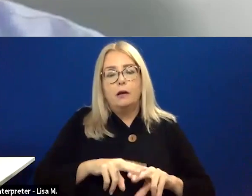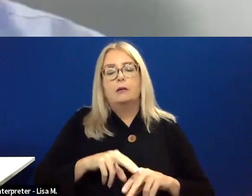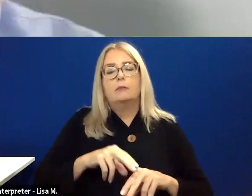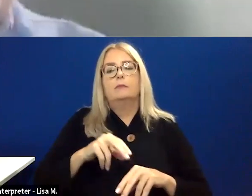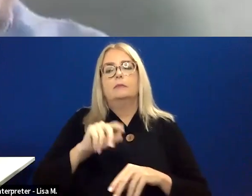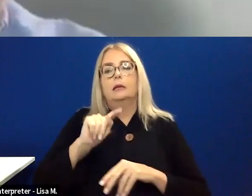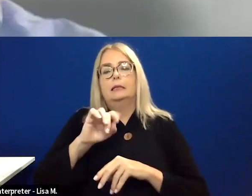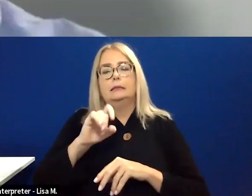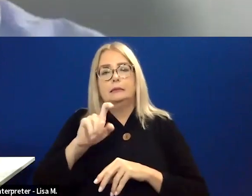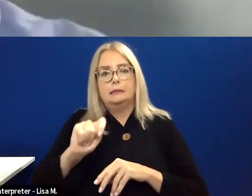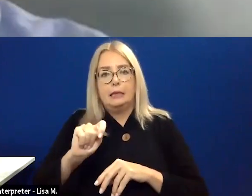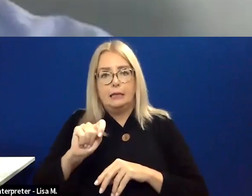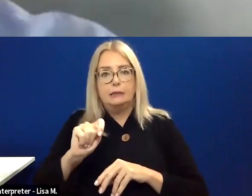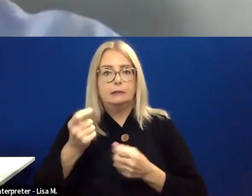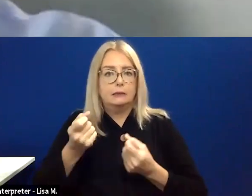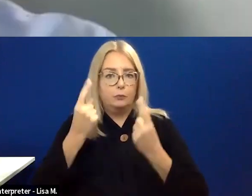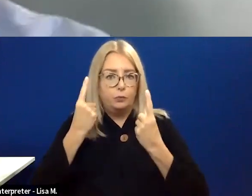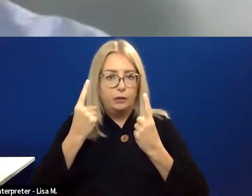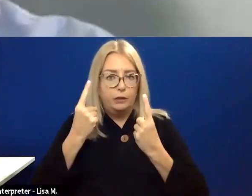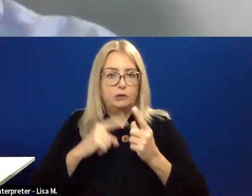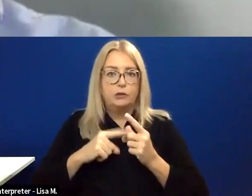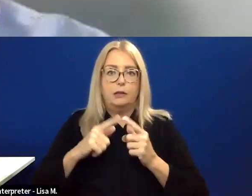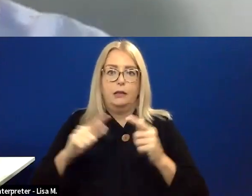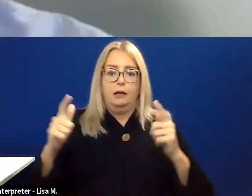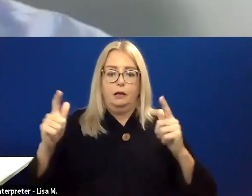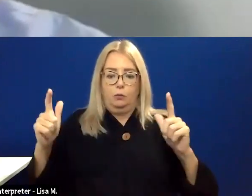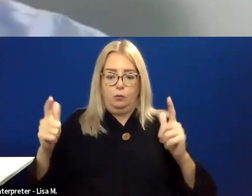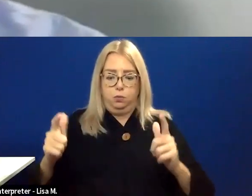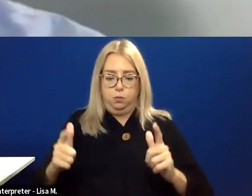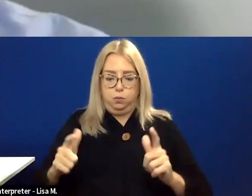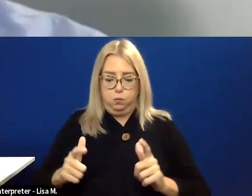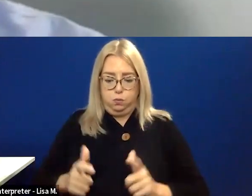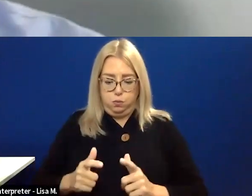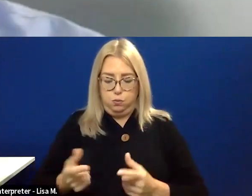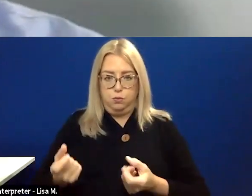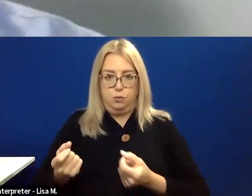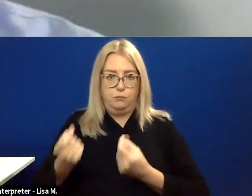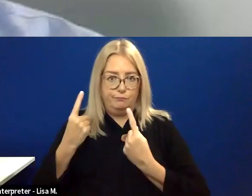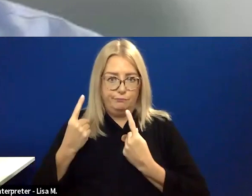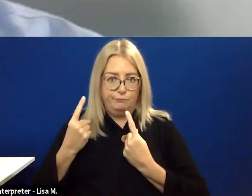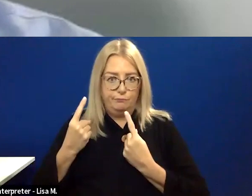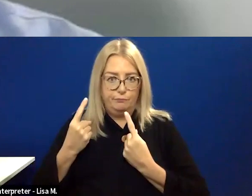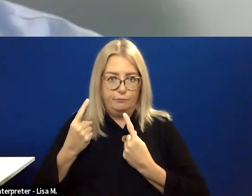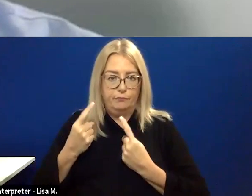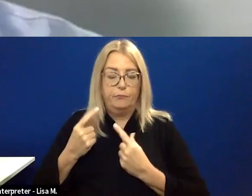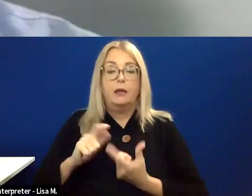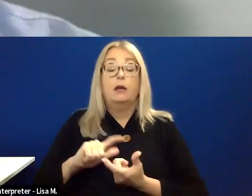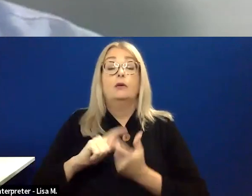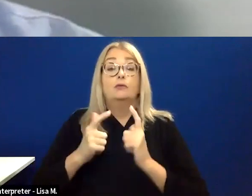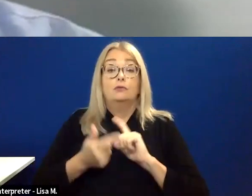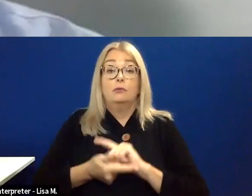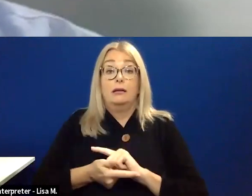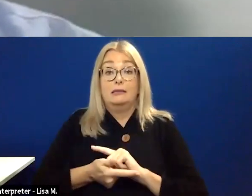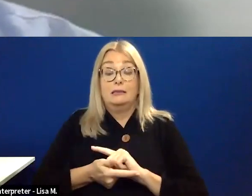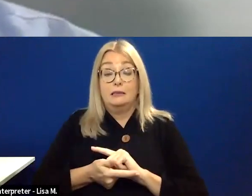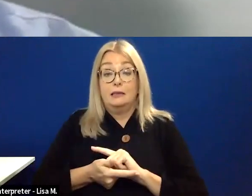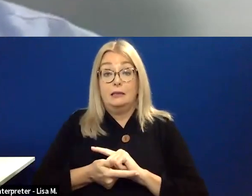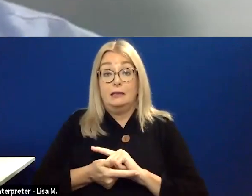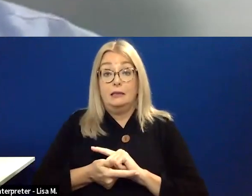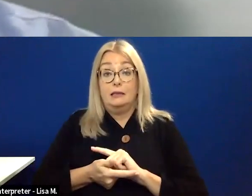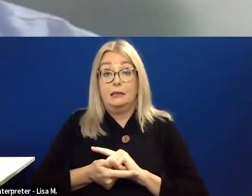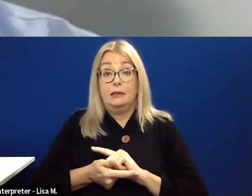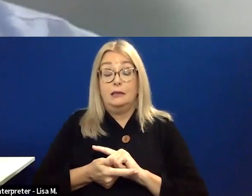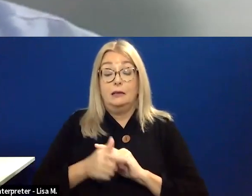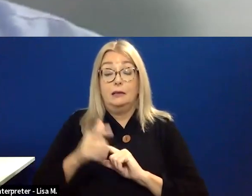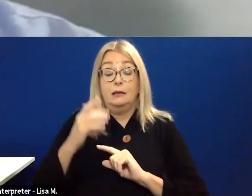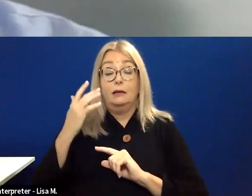it gets reduced down to comprehension and and that was translated I guess for for the field as the as